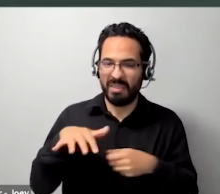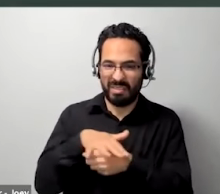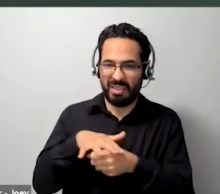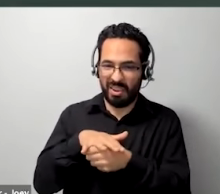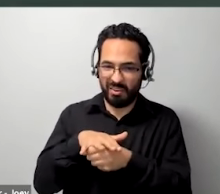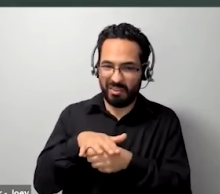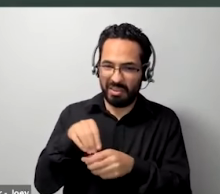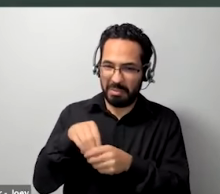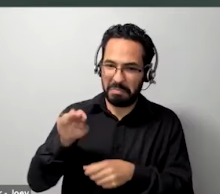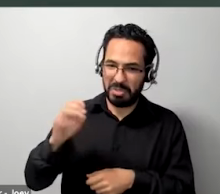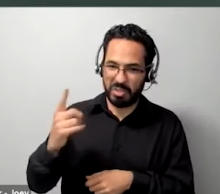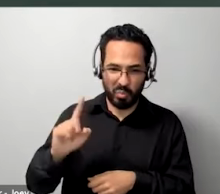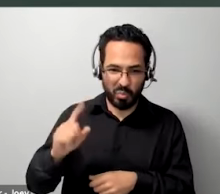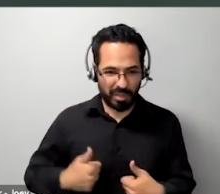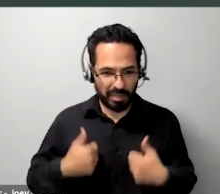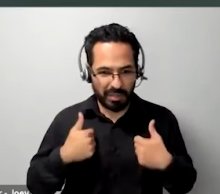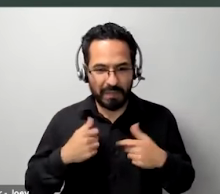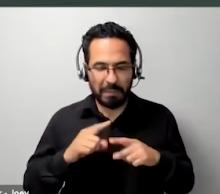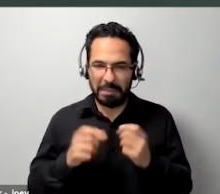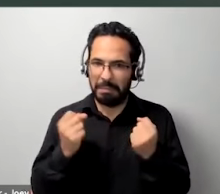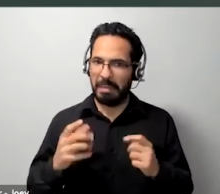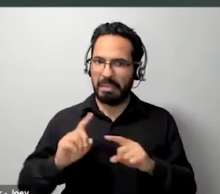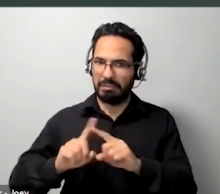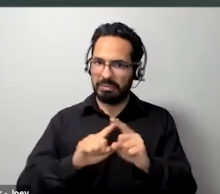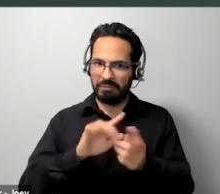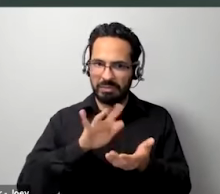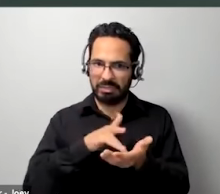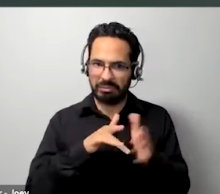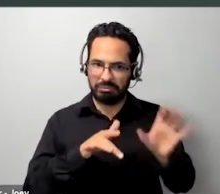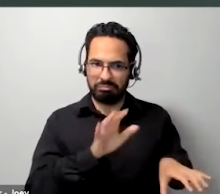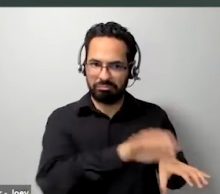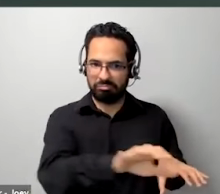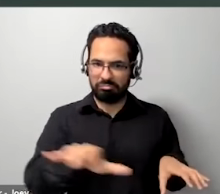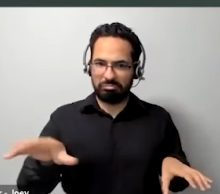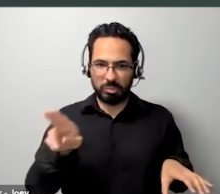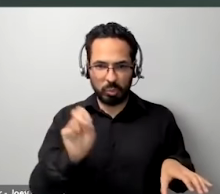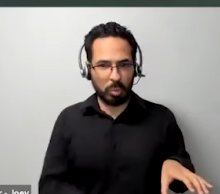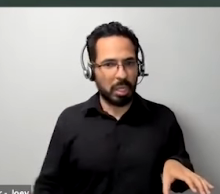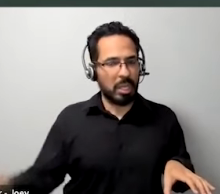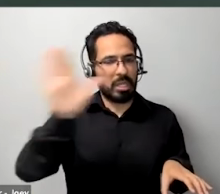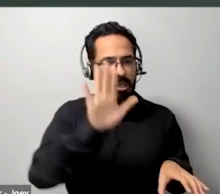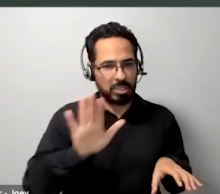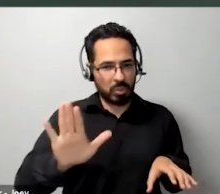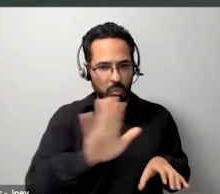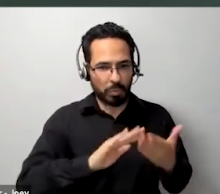But there are many other centers for independent living throughout the United States. So in your community, so of you may have already connected with them,